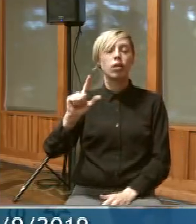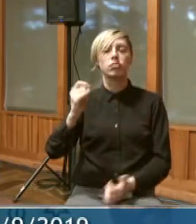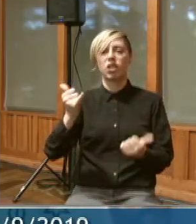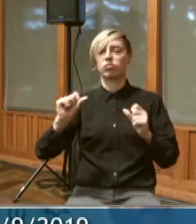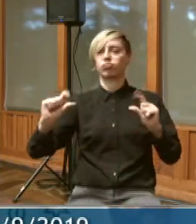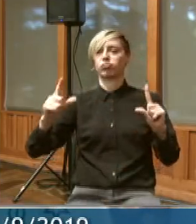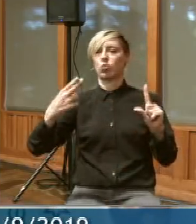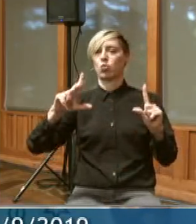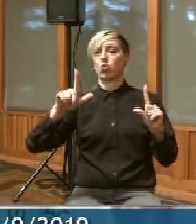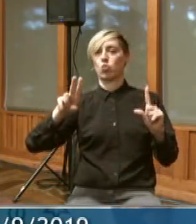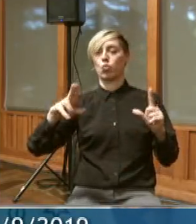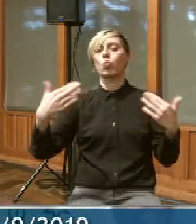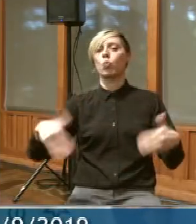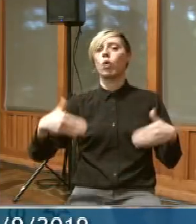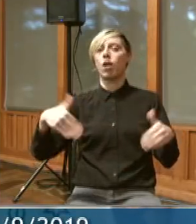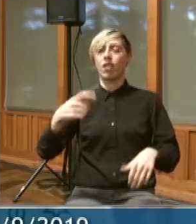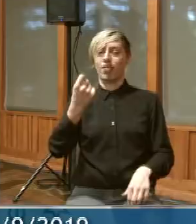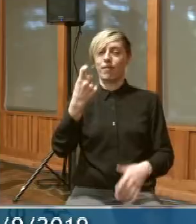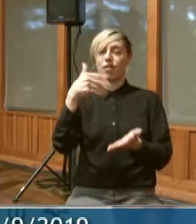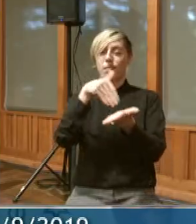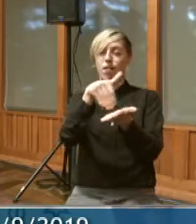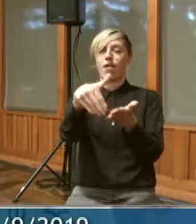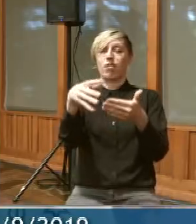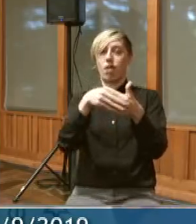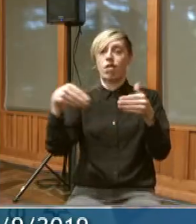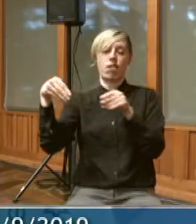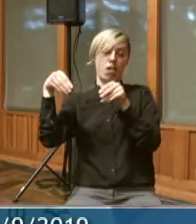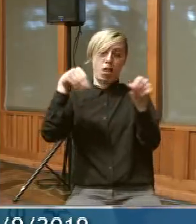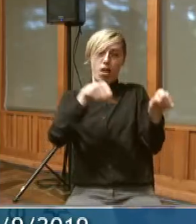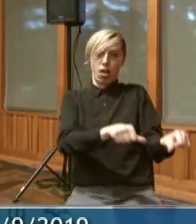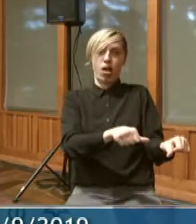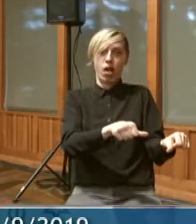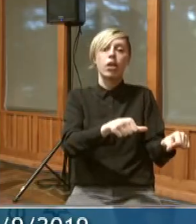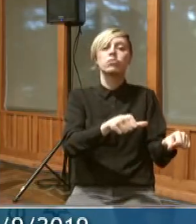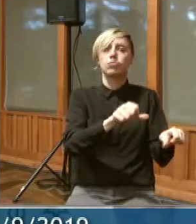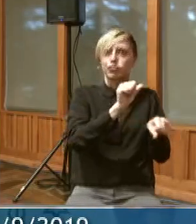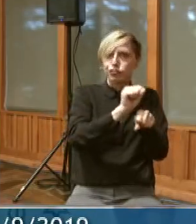SHOW SHRILL, WHICH IS A HULU SHOW. SHRILL'S BACKED ON PORTLAND HAS BEEN SIGNIFICANT.